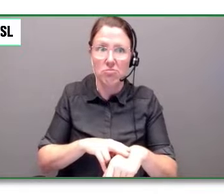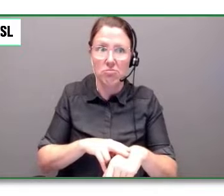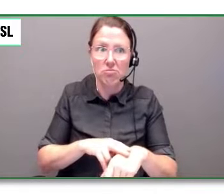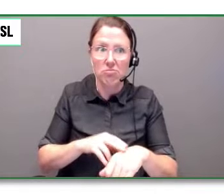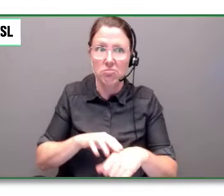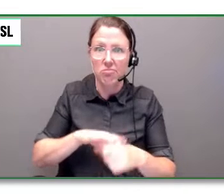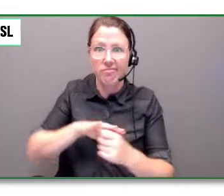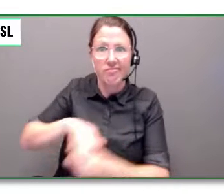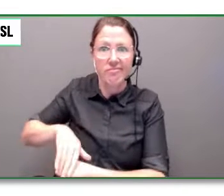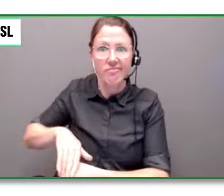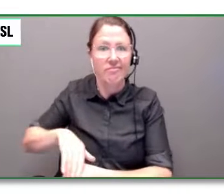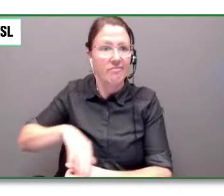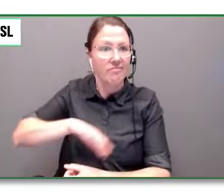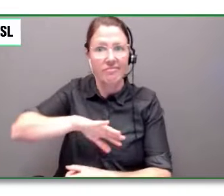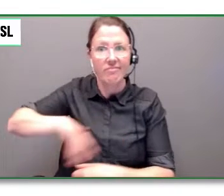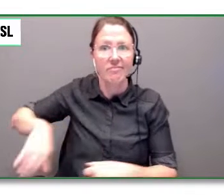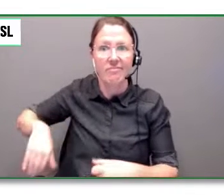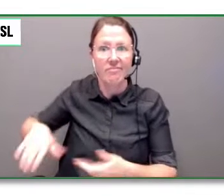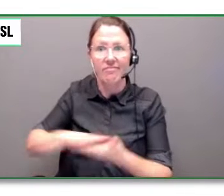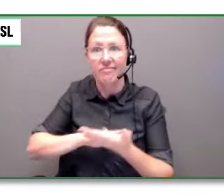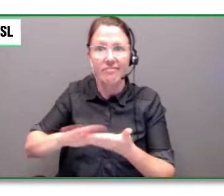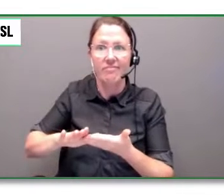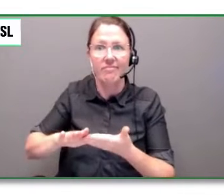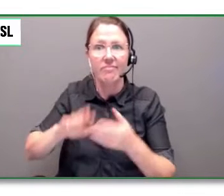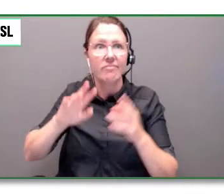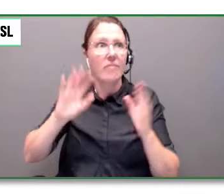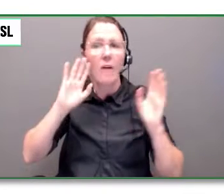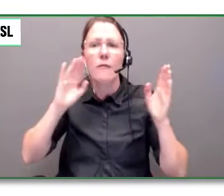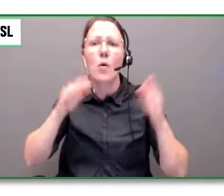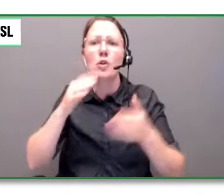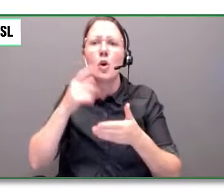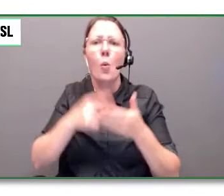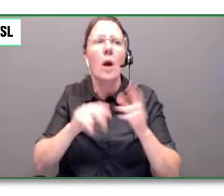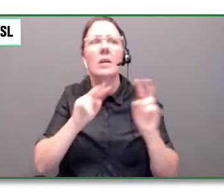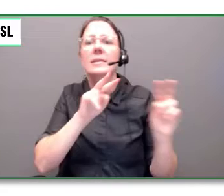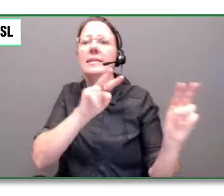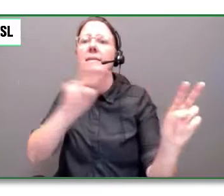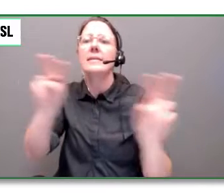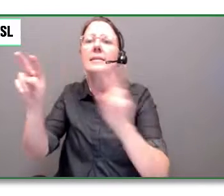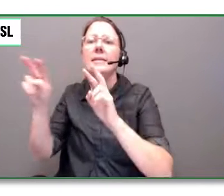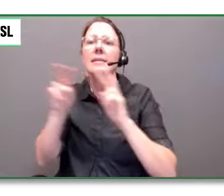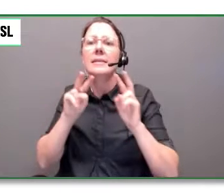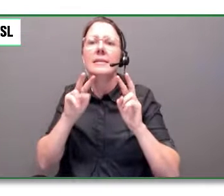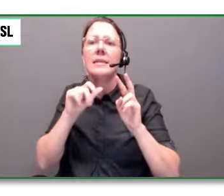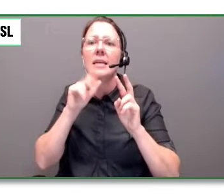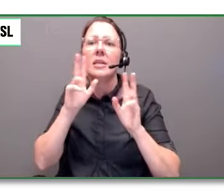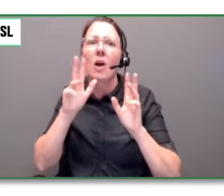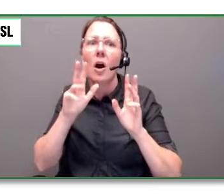what he's seeing there and rather than the bodily experience